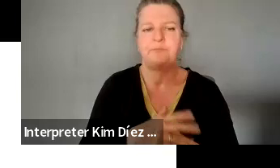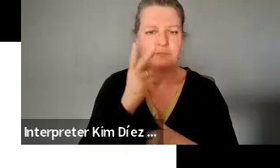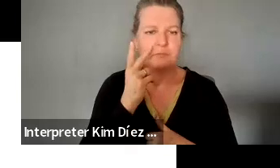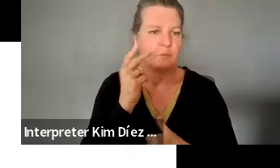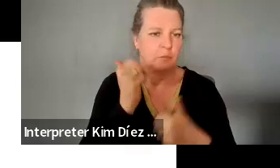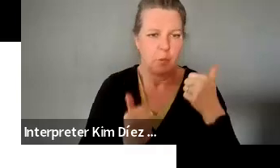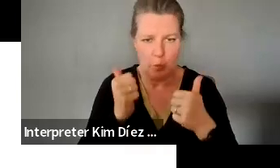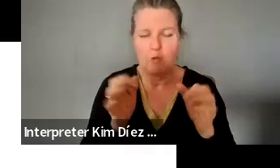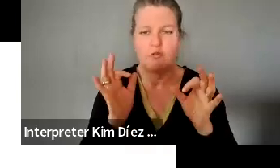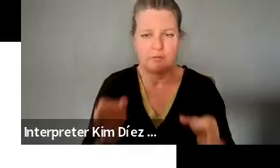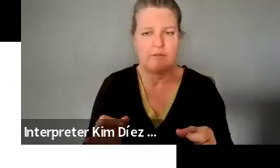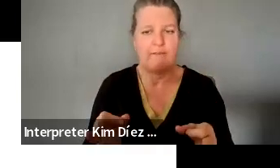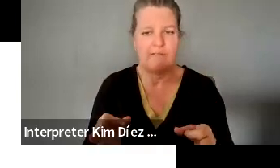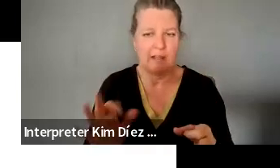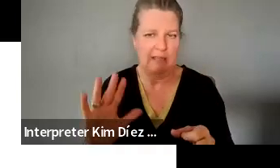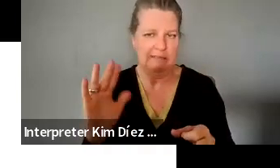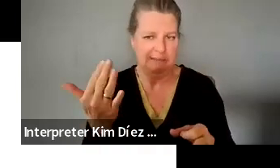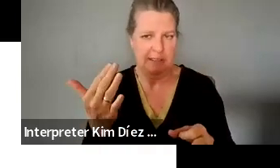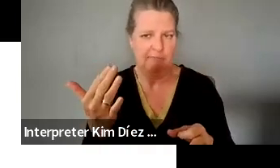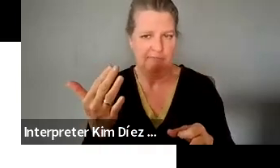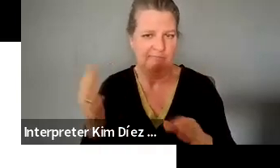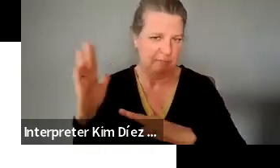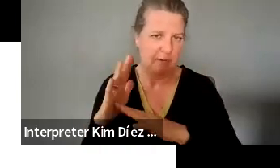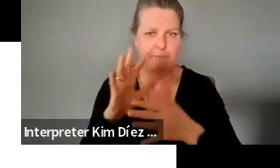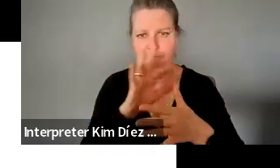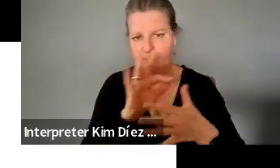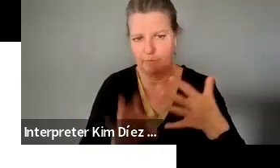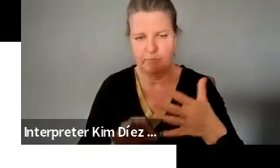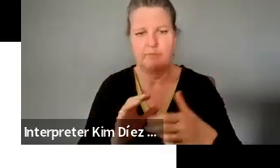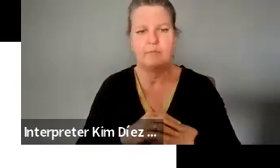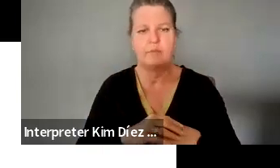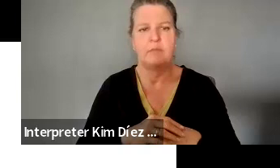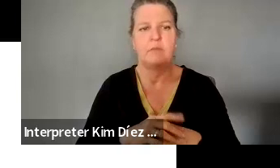are definitely coming out on top here. [Kim] Well, we see participant was like last,